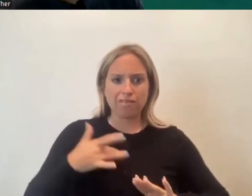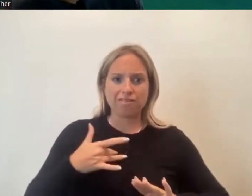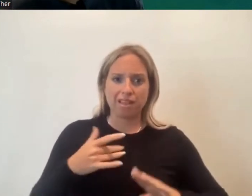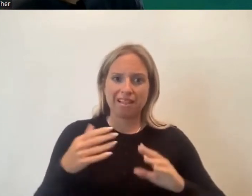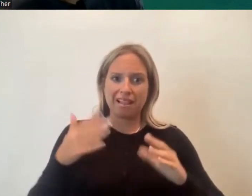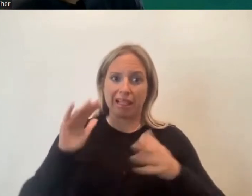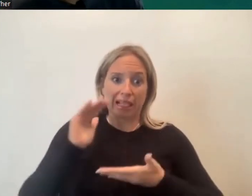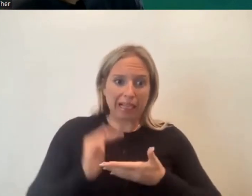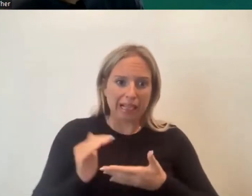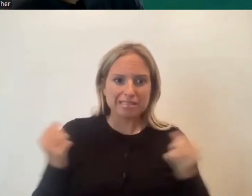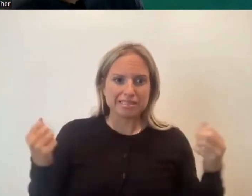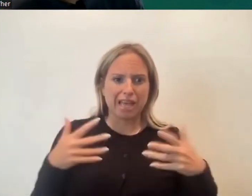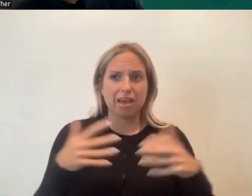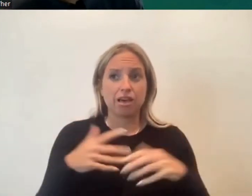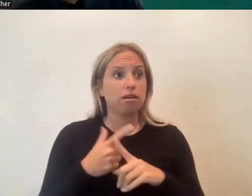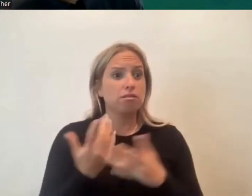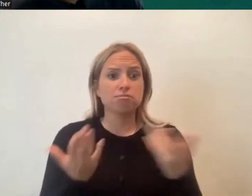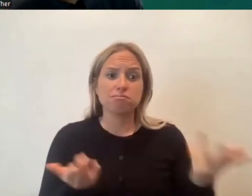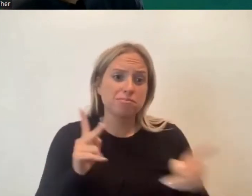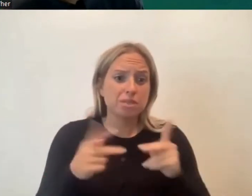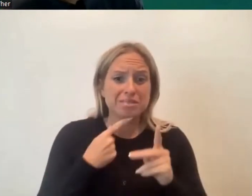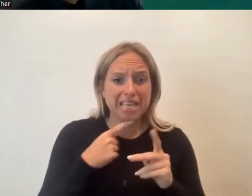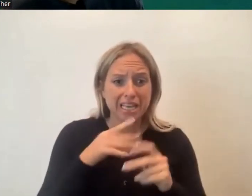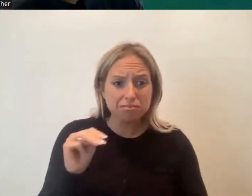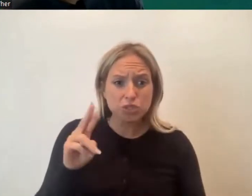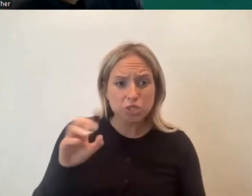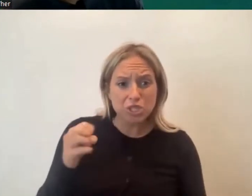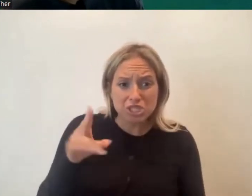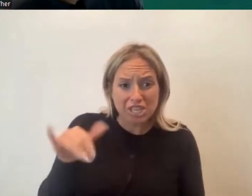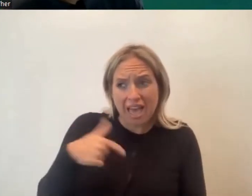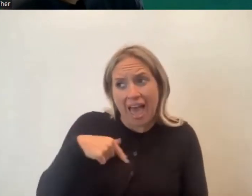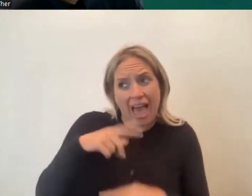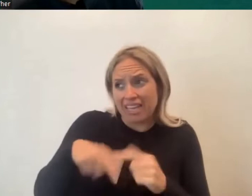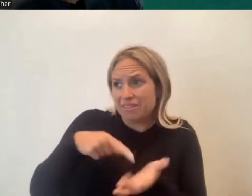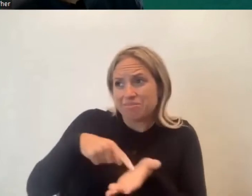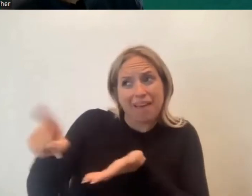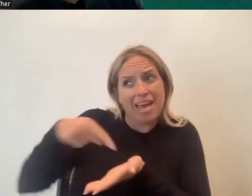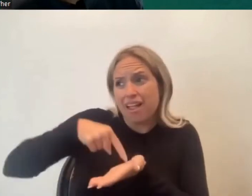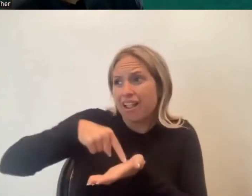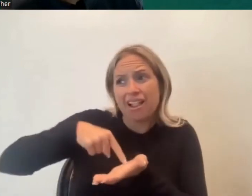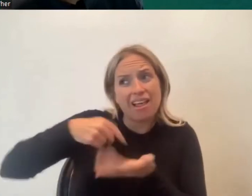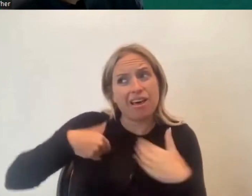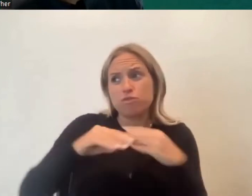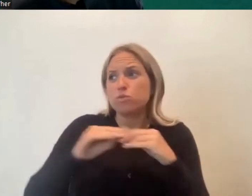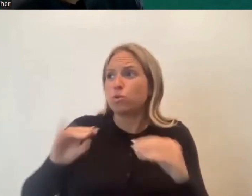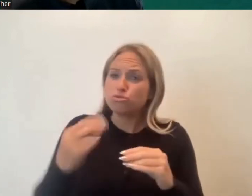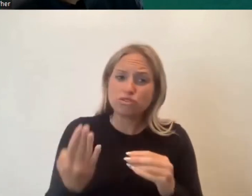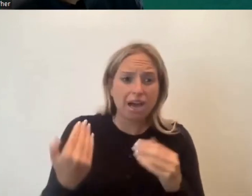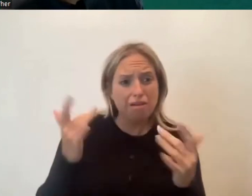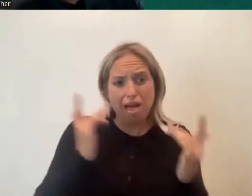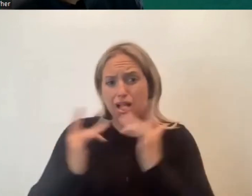into my office and they say, "Well, Mr. Shay, I can't pay you. I don't have any money. I don't have a job."